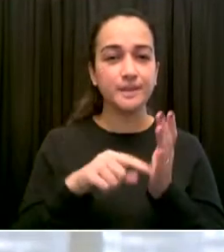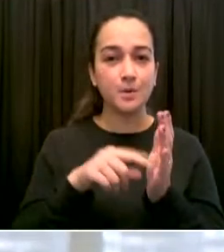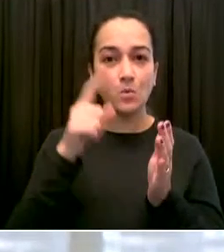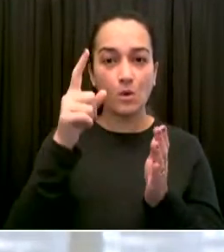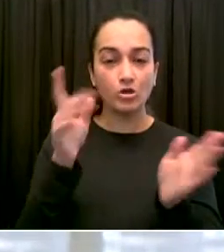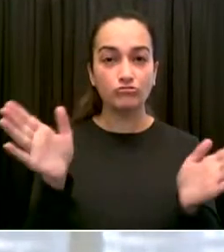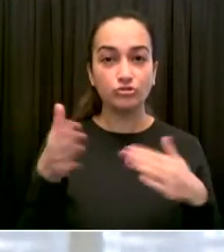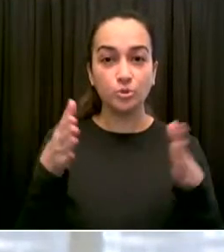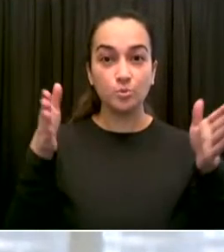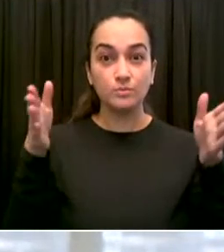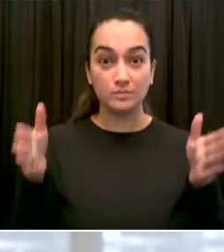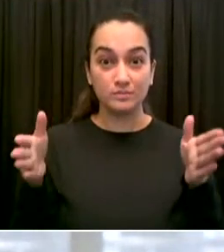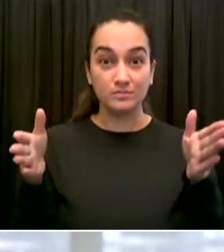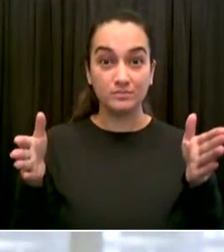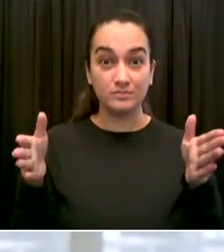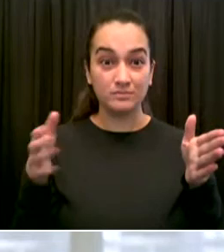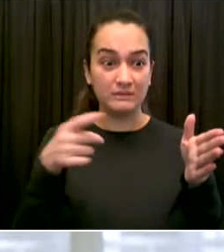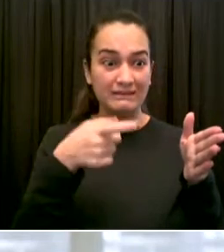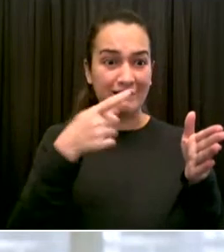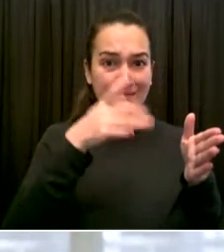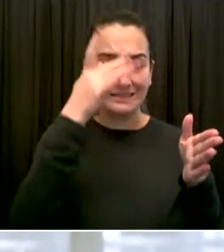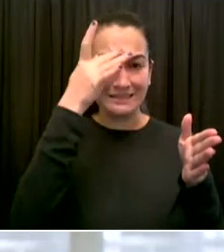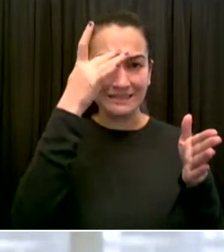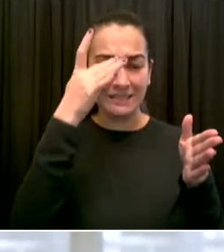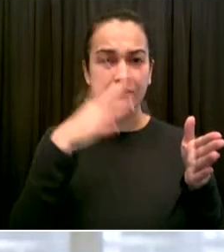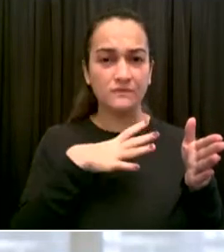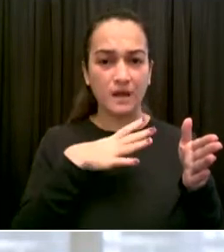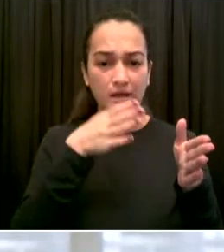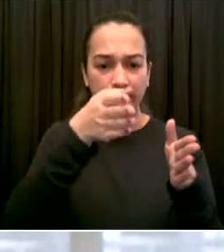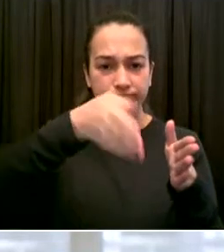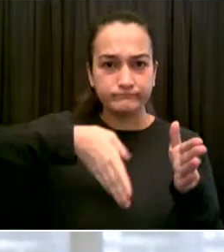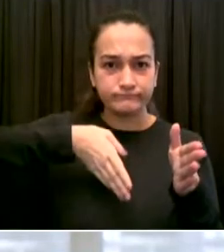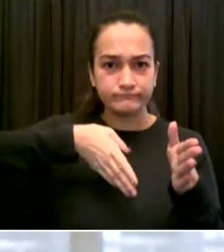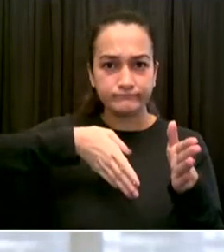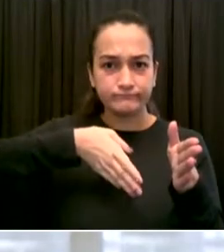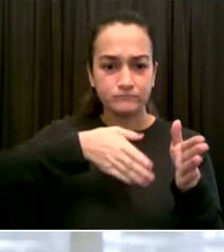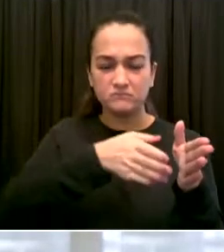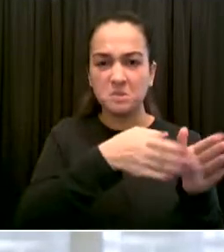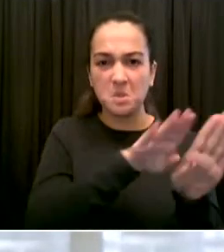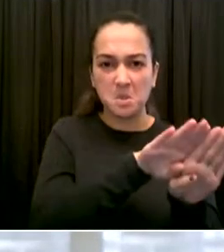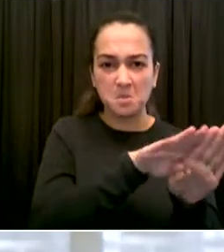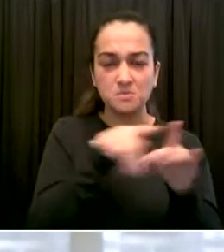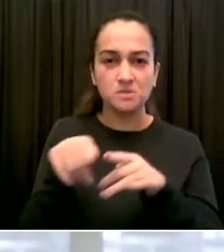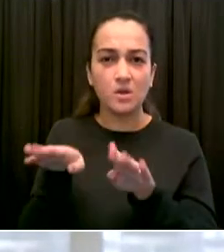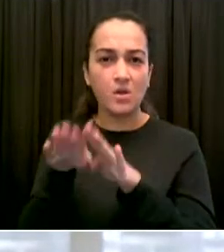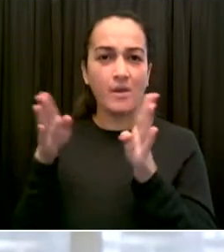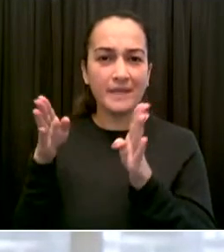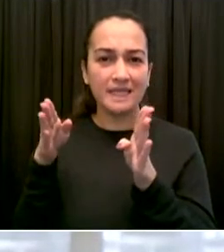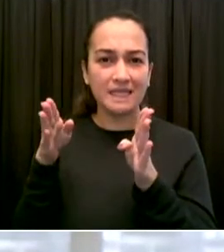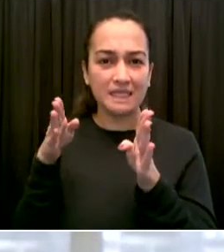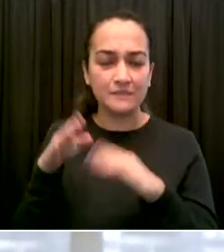AND HIGH SCHOOL, IT WON'T BE NECESSARILY FULL CLASSROOM CLOSURES.